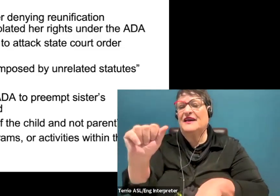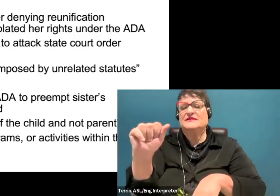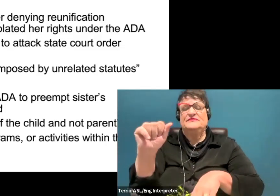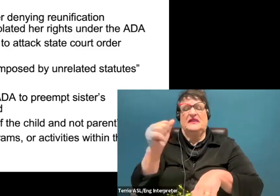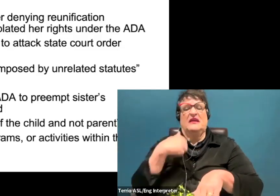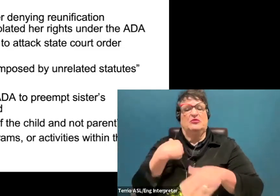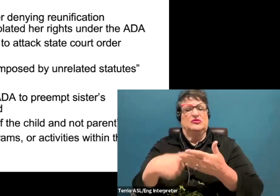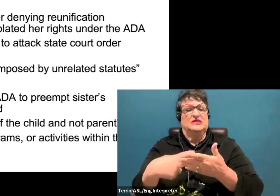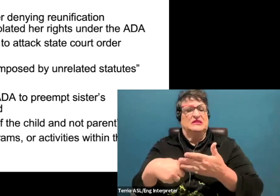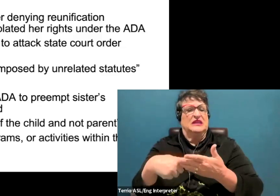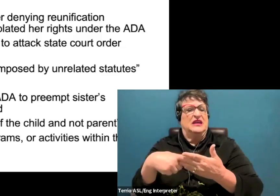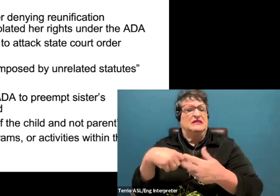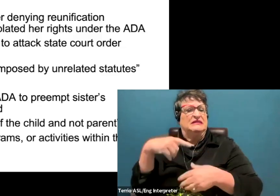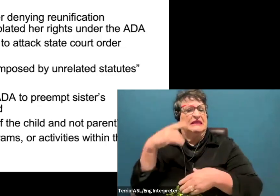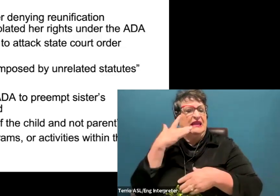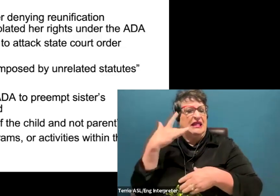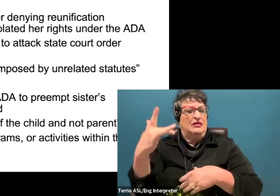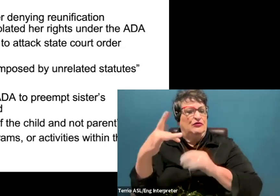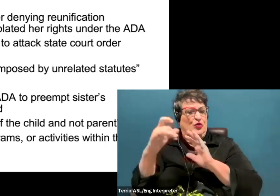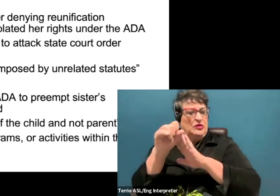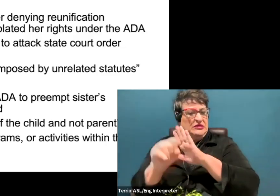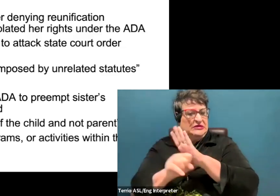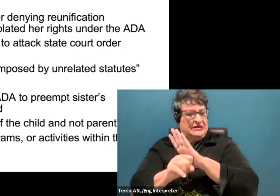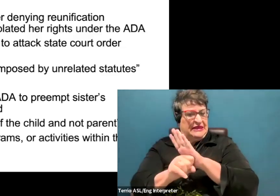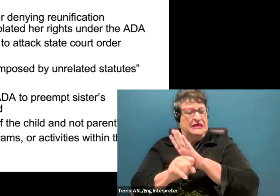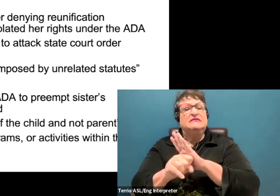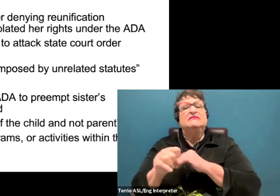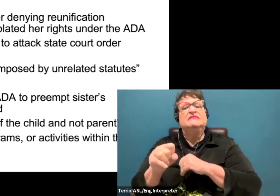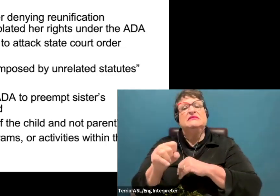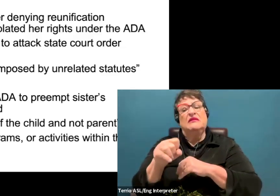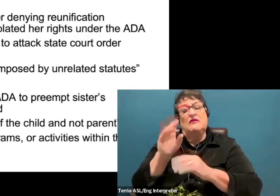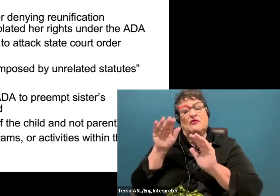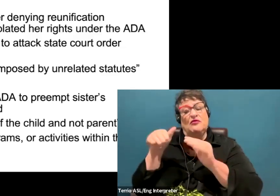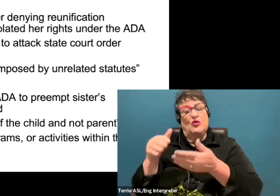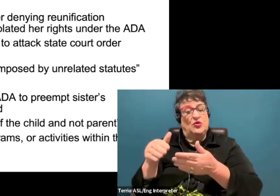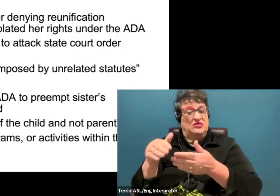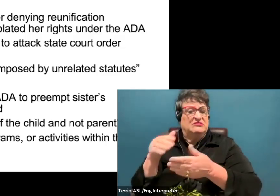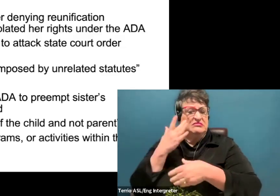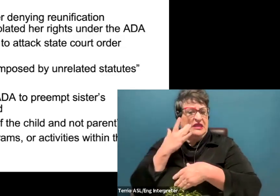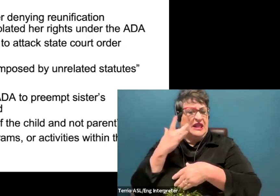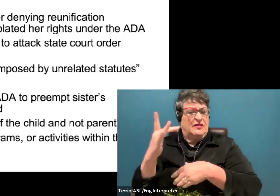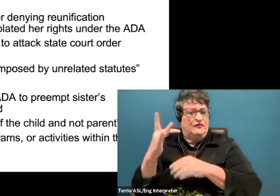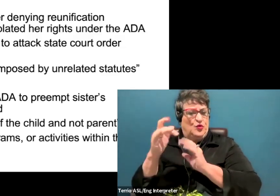DREDF does operate nationally. Our focus is California right now, and California,